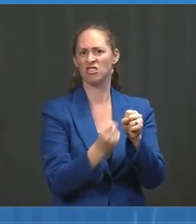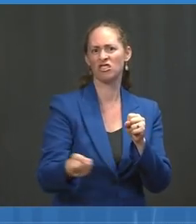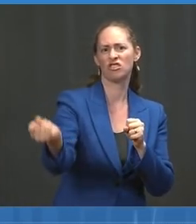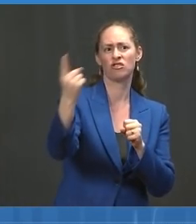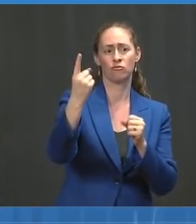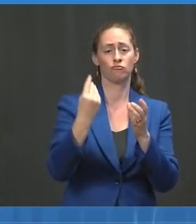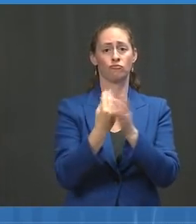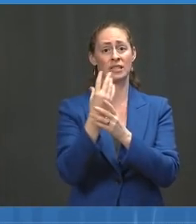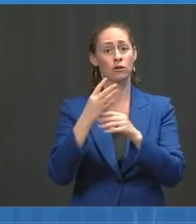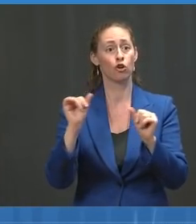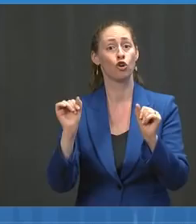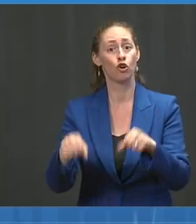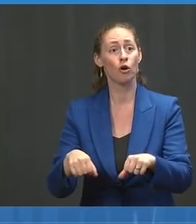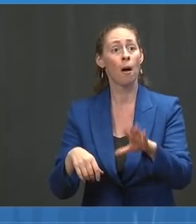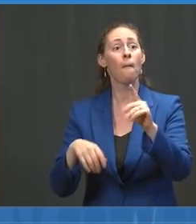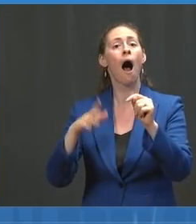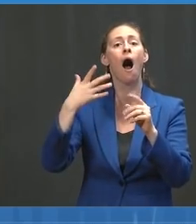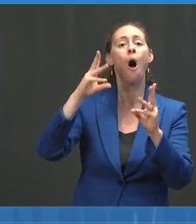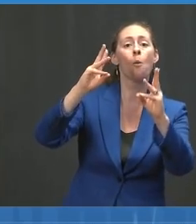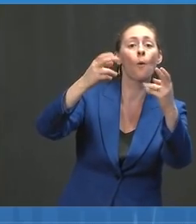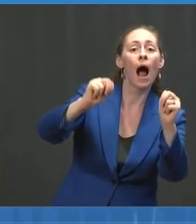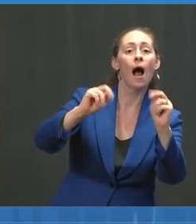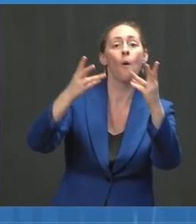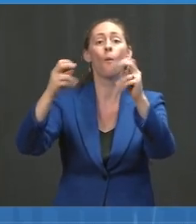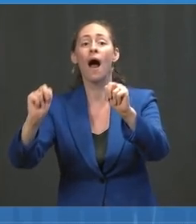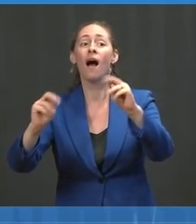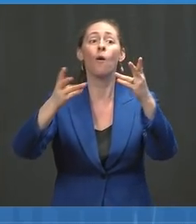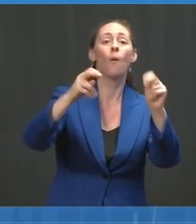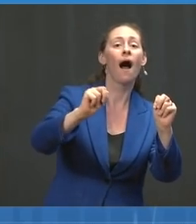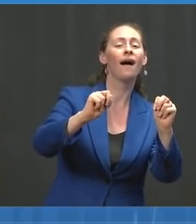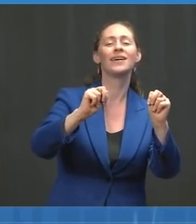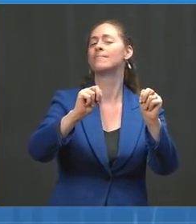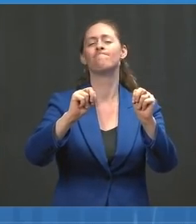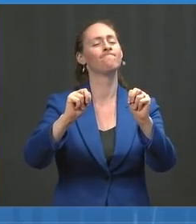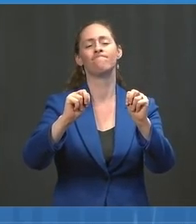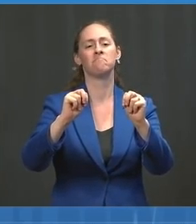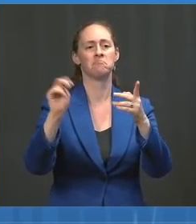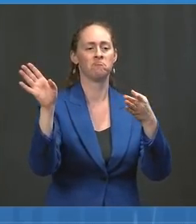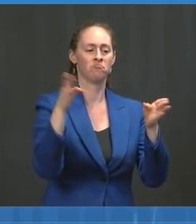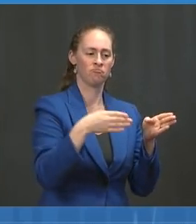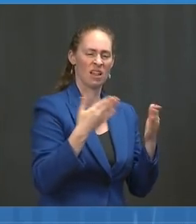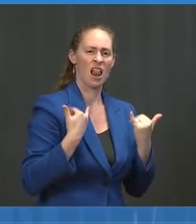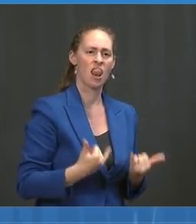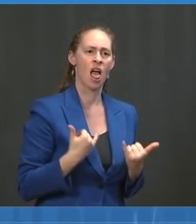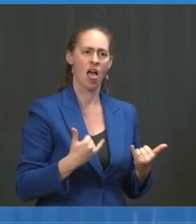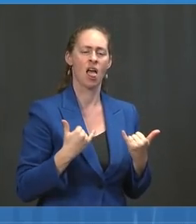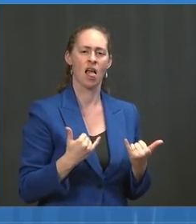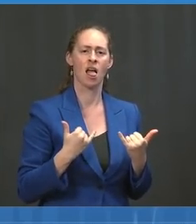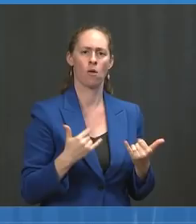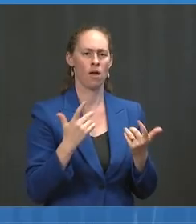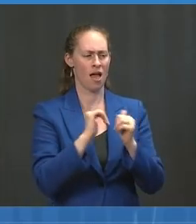of getting a specific timeline, I would like to appeal to this country -- to the people in the country who are not vaccinated --